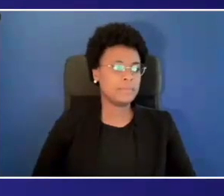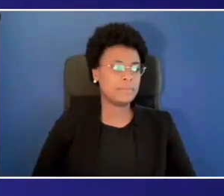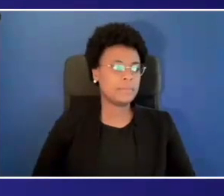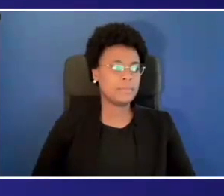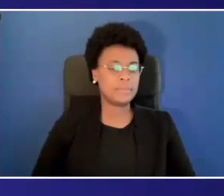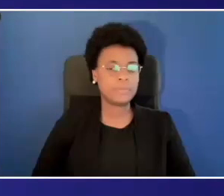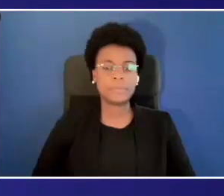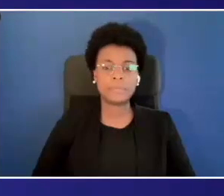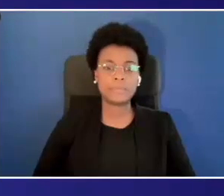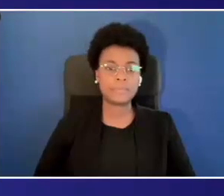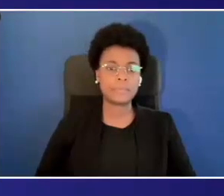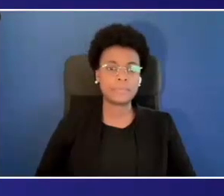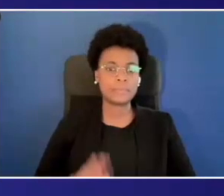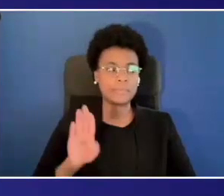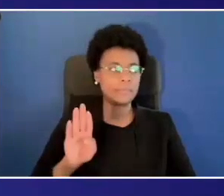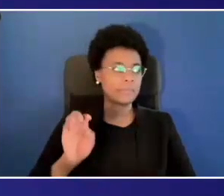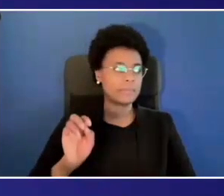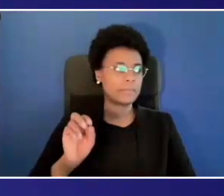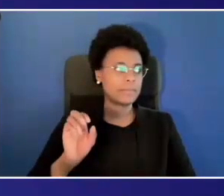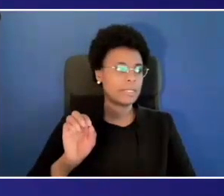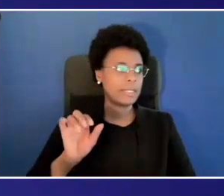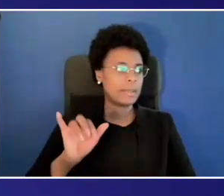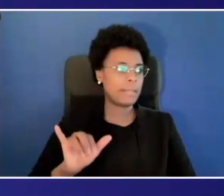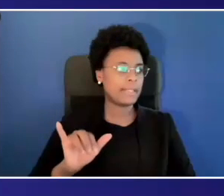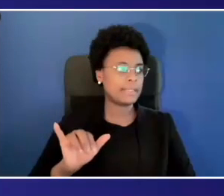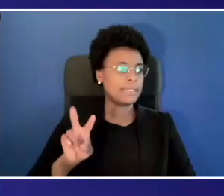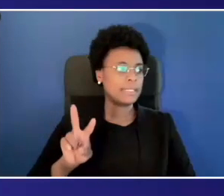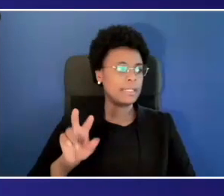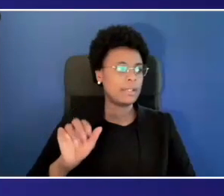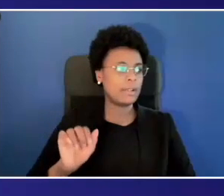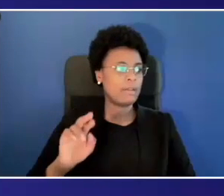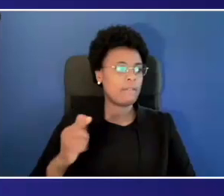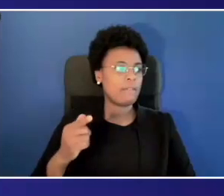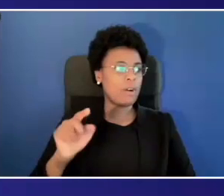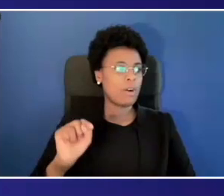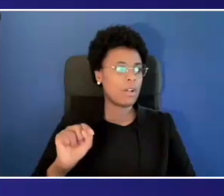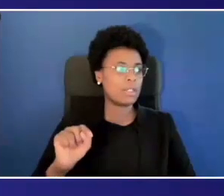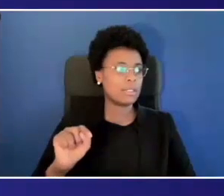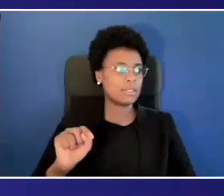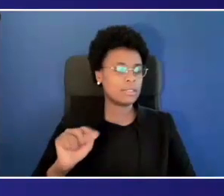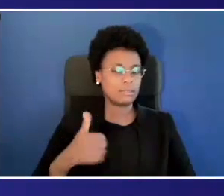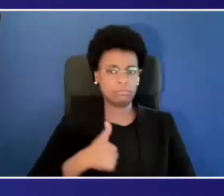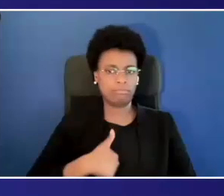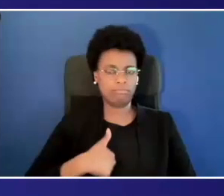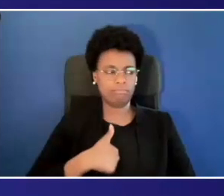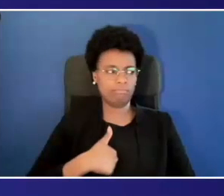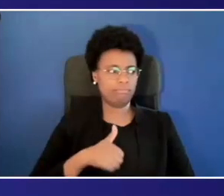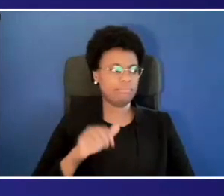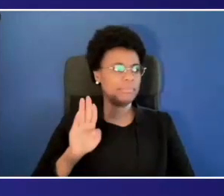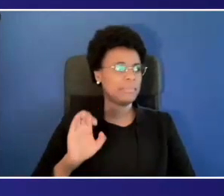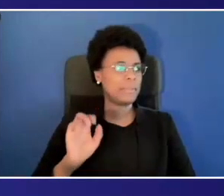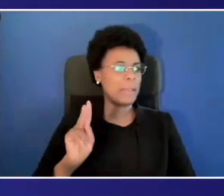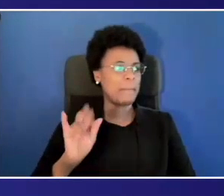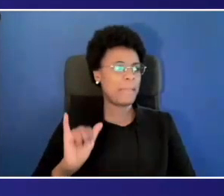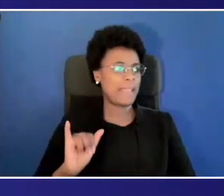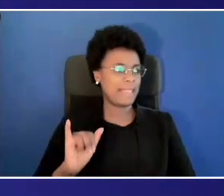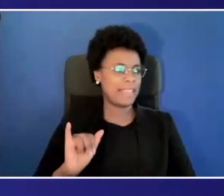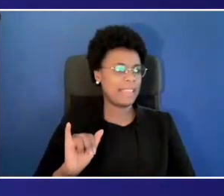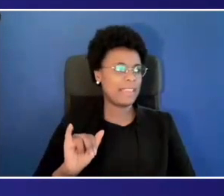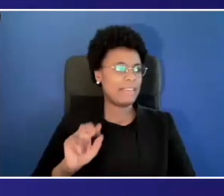Betsy vault, Lundine. Or excuse me, Becky, Bob.